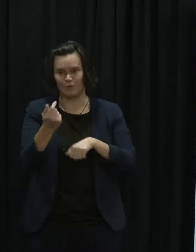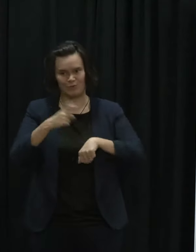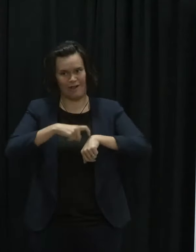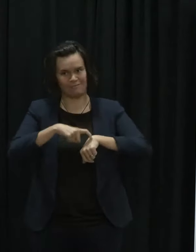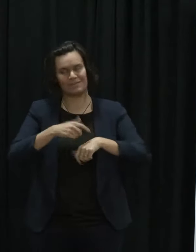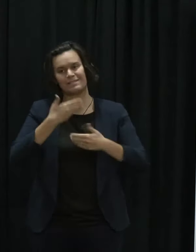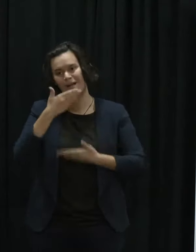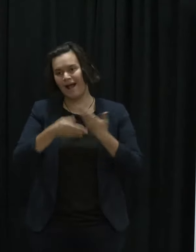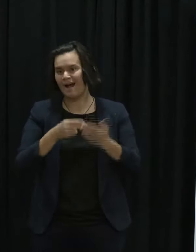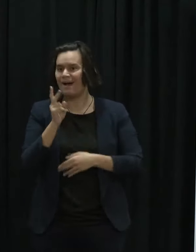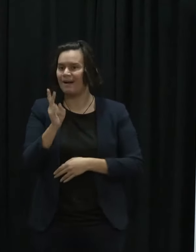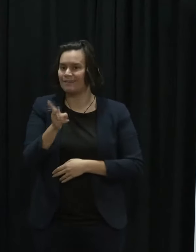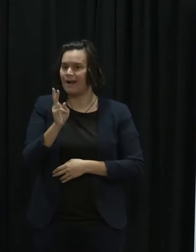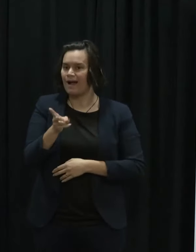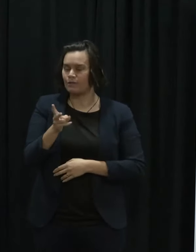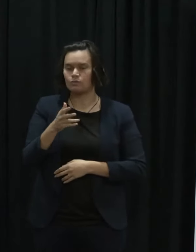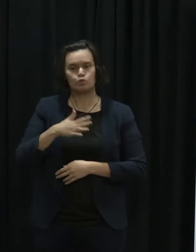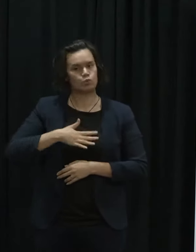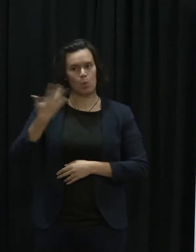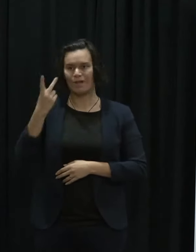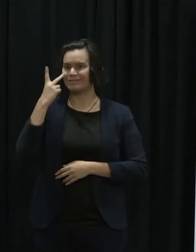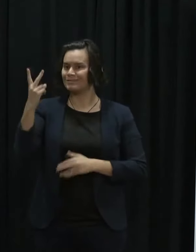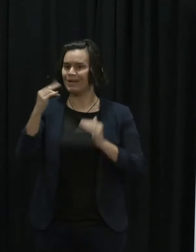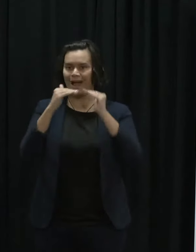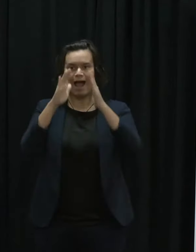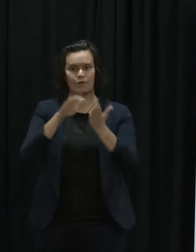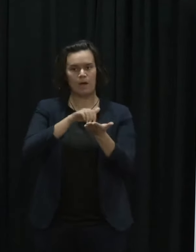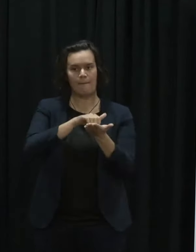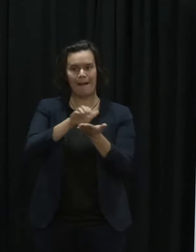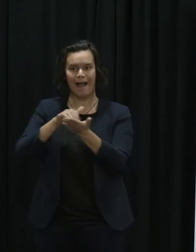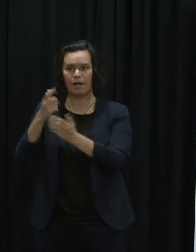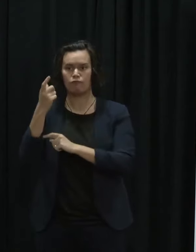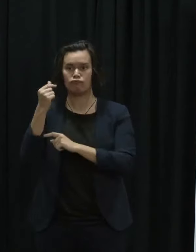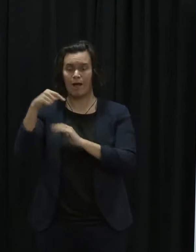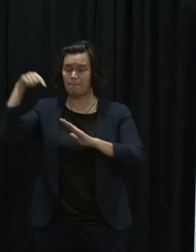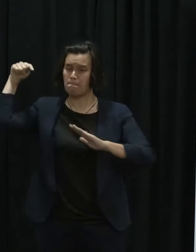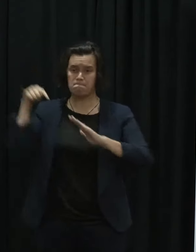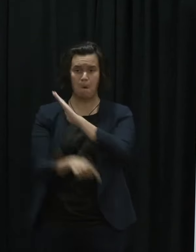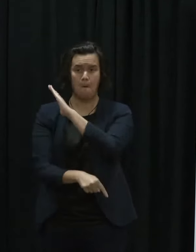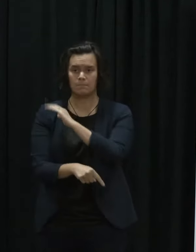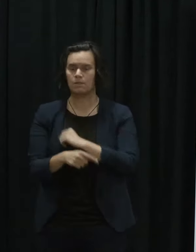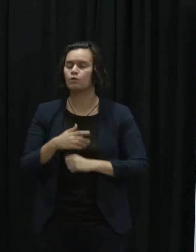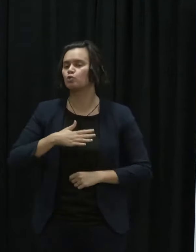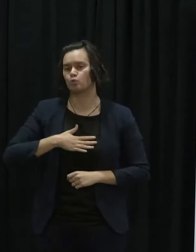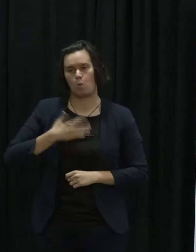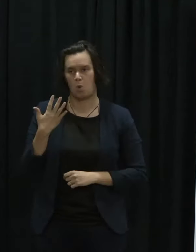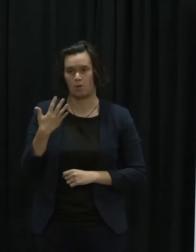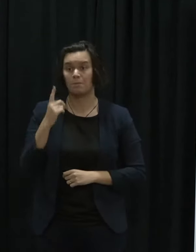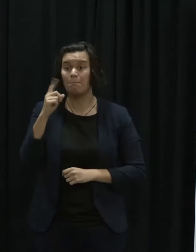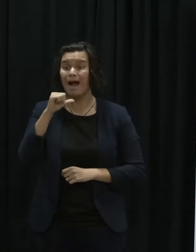period of a few months. What I have explained of cours, and again multiple times on